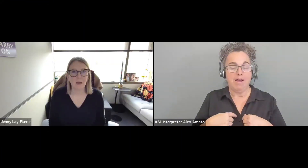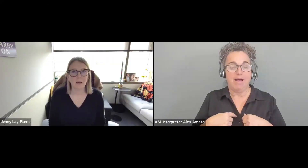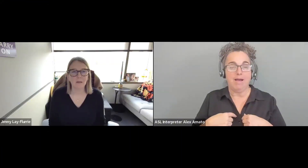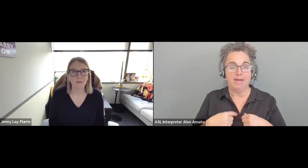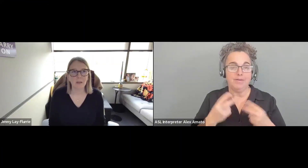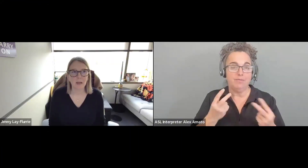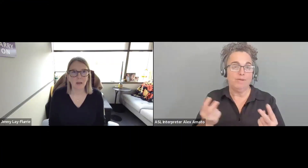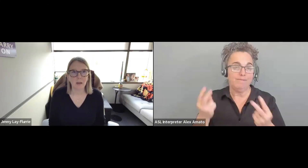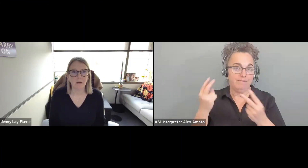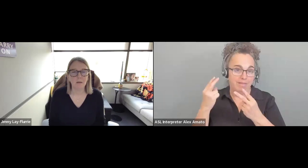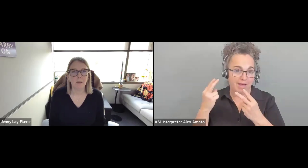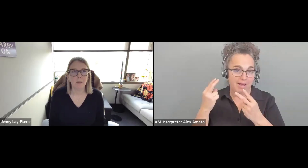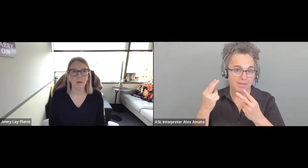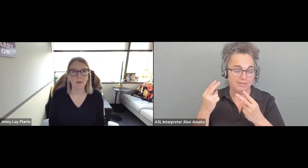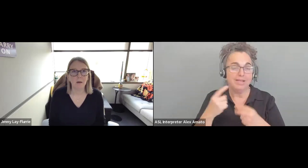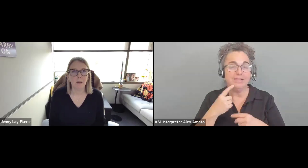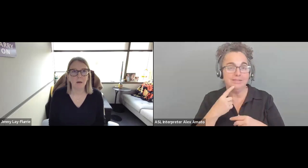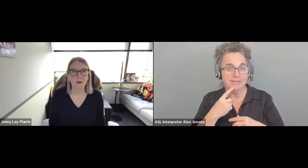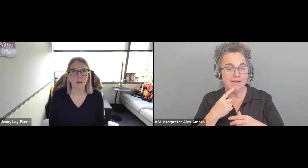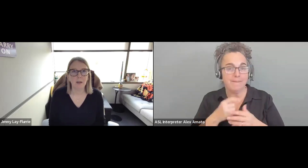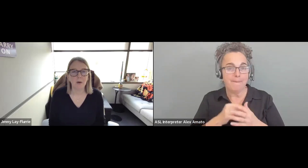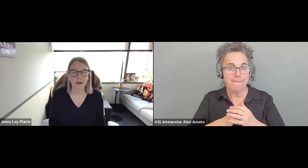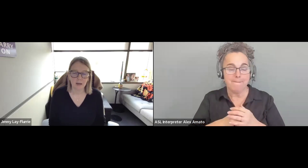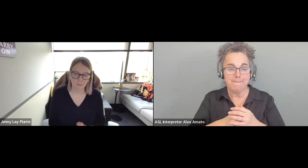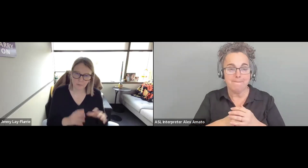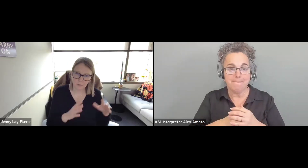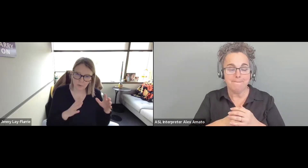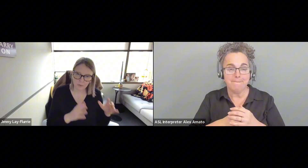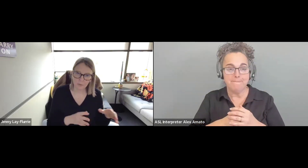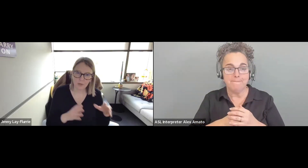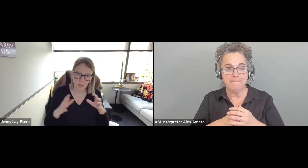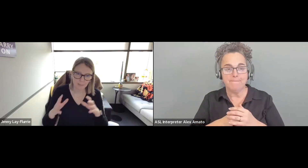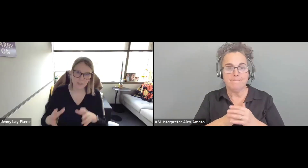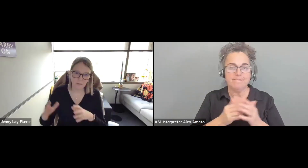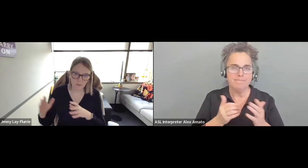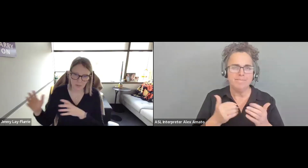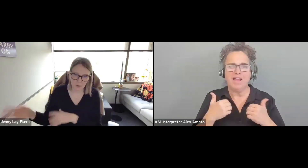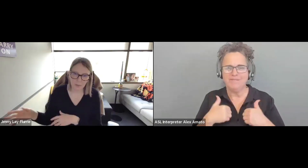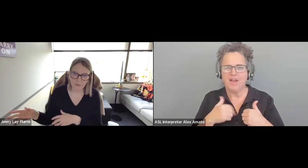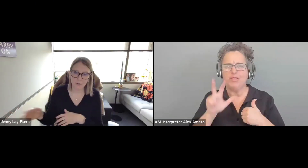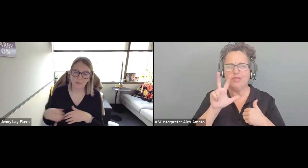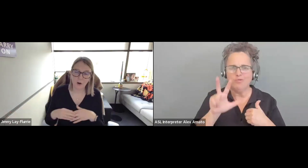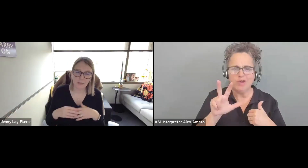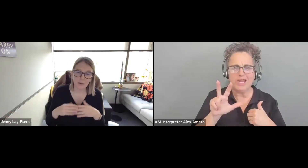and say I, you know, I've had sort of three chapters to my career so far.